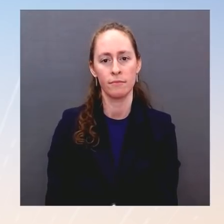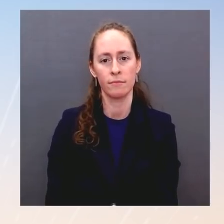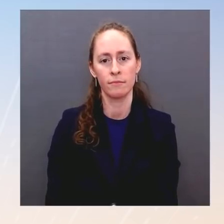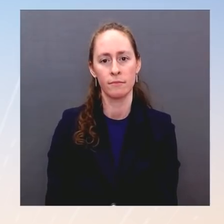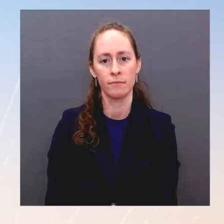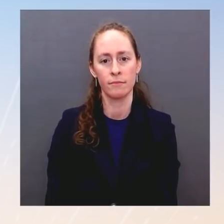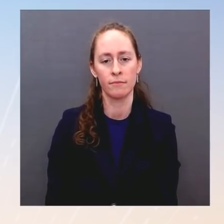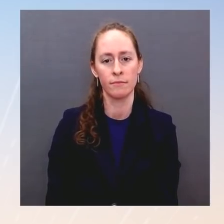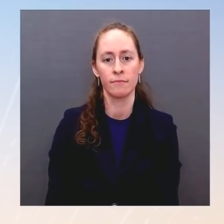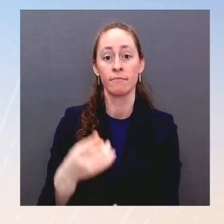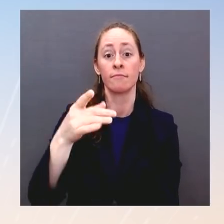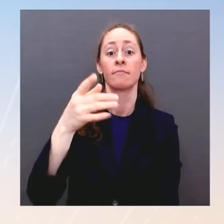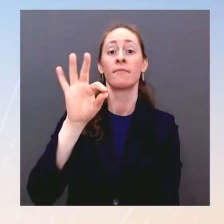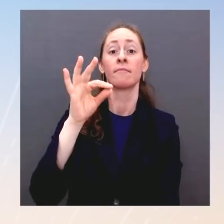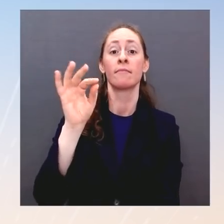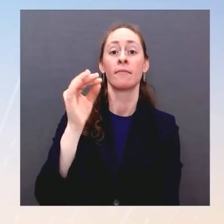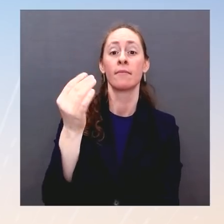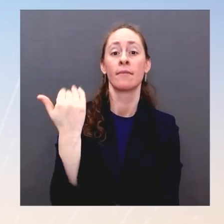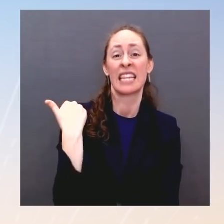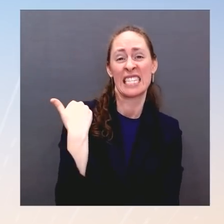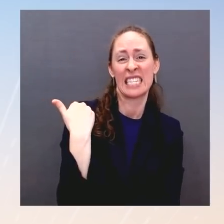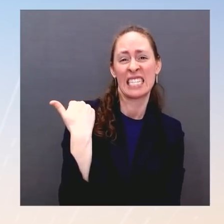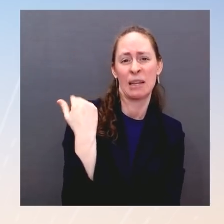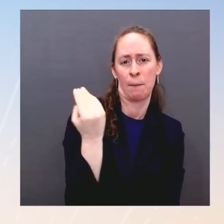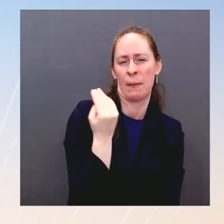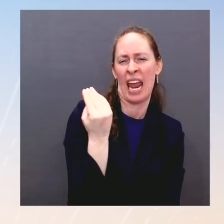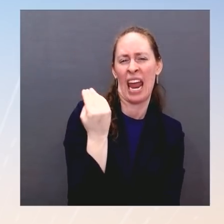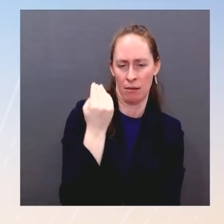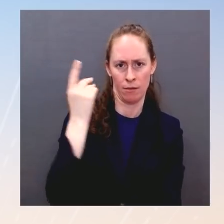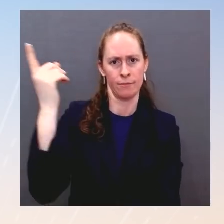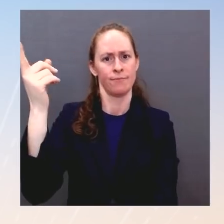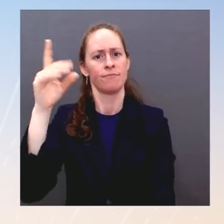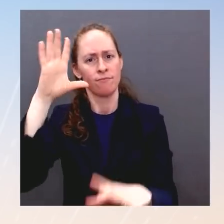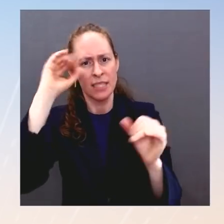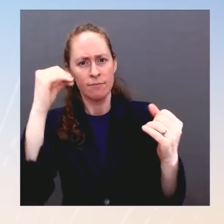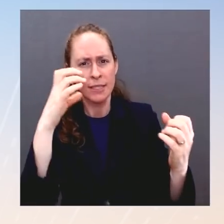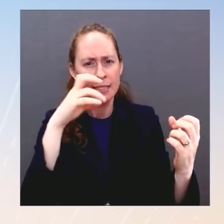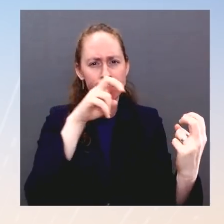He made his final decision and called Judge Jackson last night -- last evening.